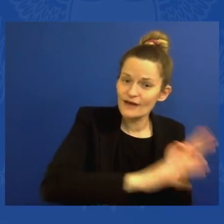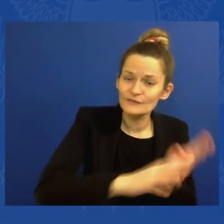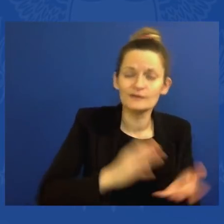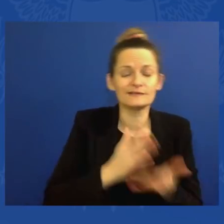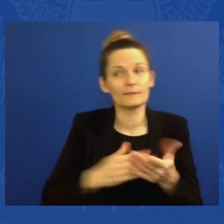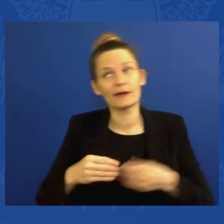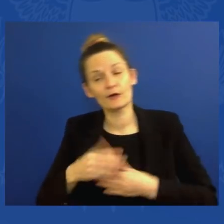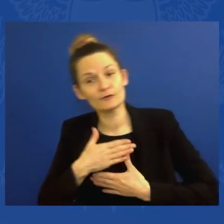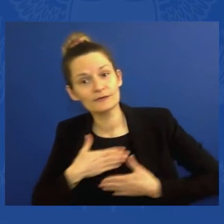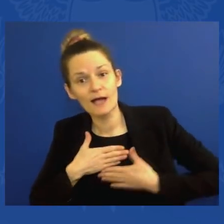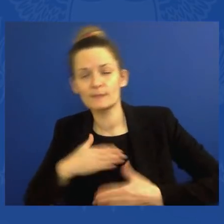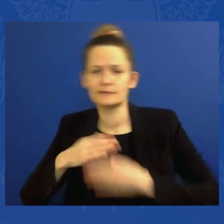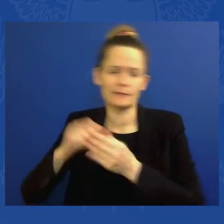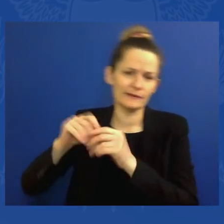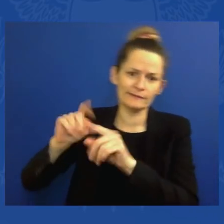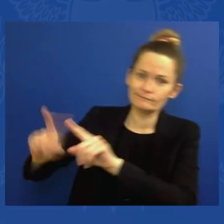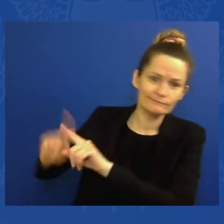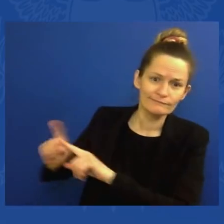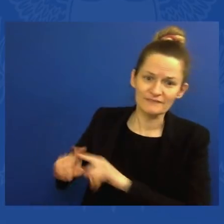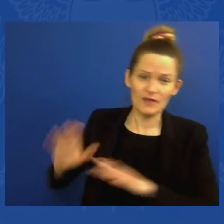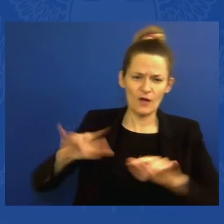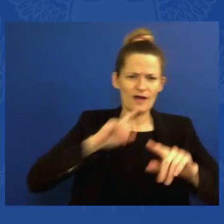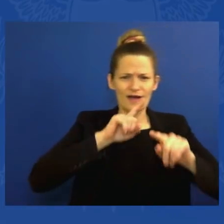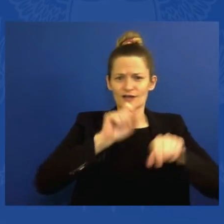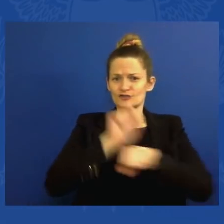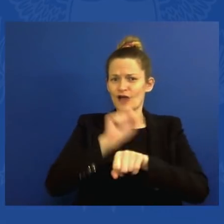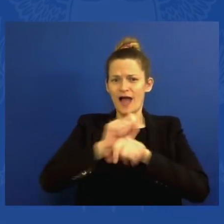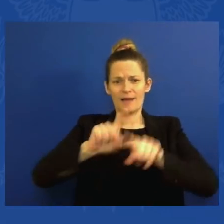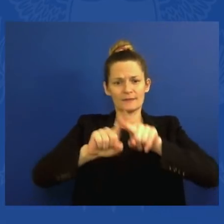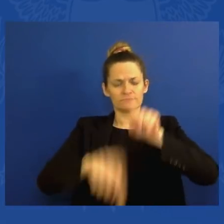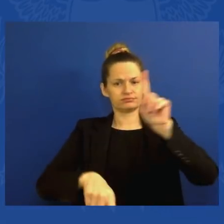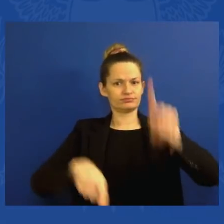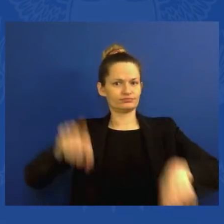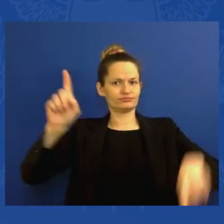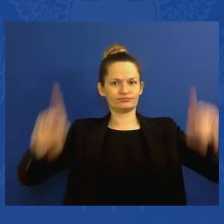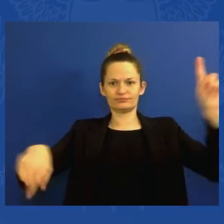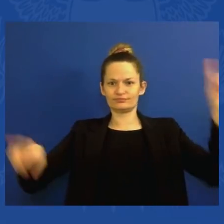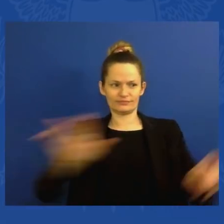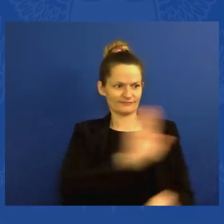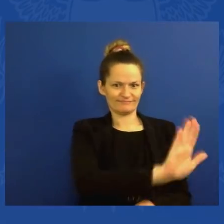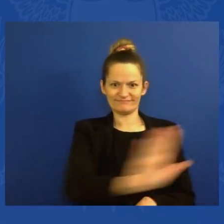In fact, the unemployment rate among workers without high school degrees fell to 4.3 percent --